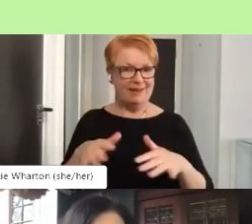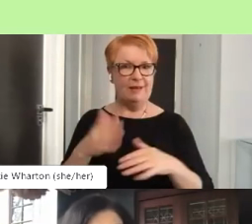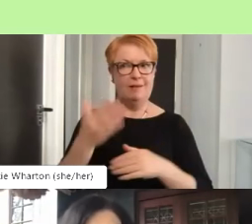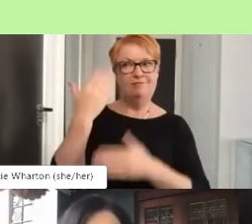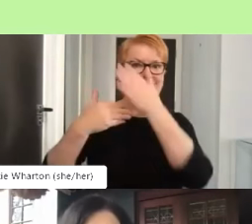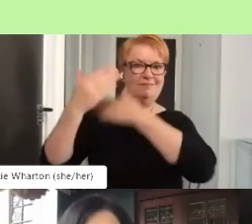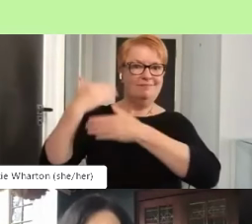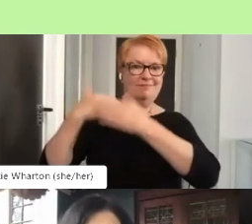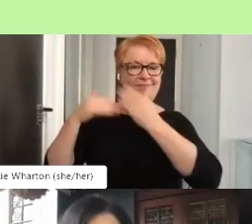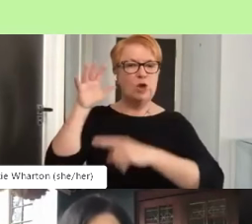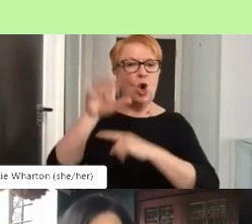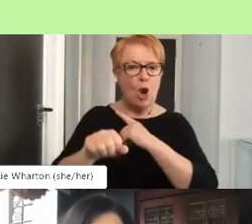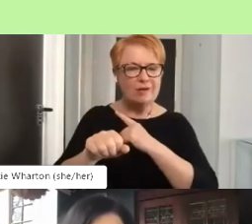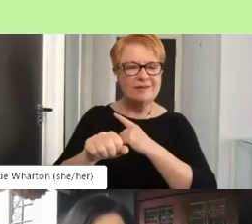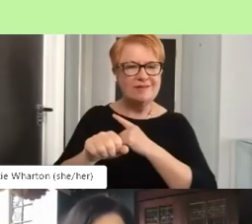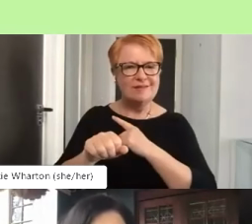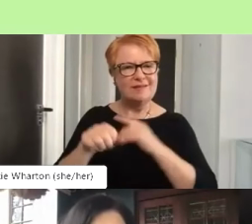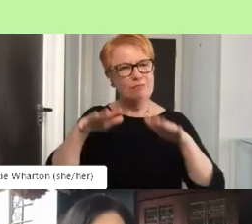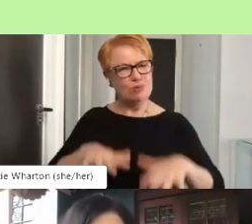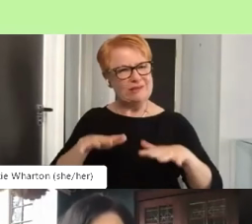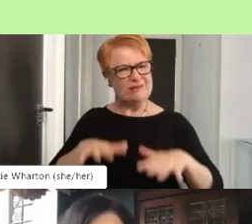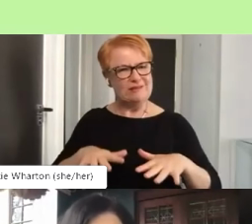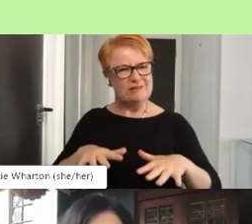violent extractive relations through symbolic and